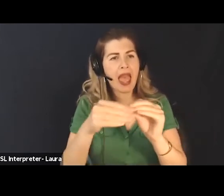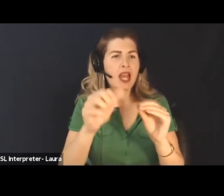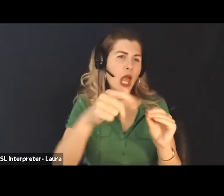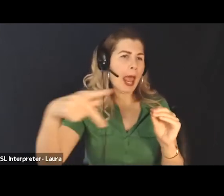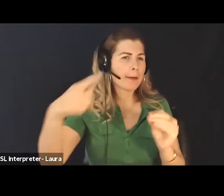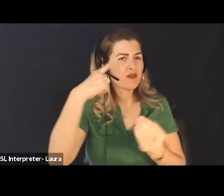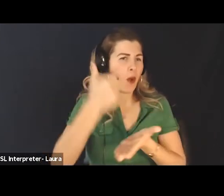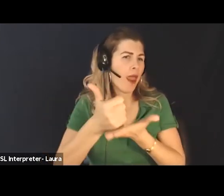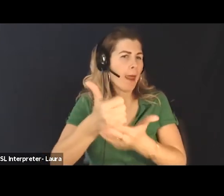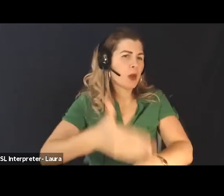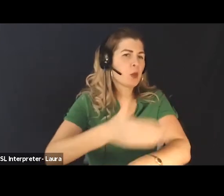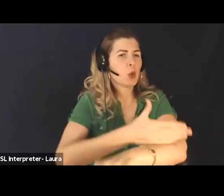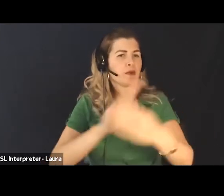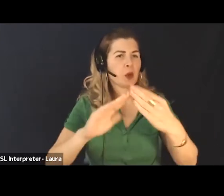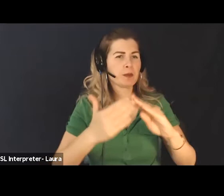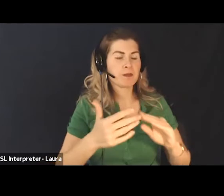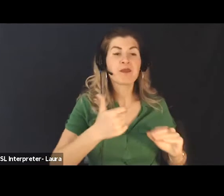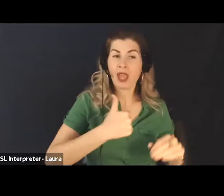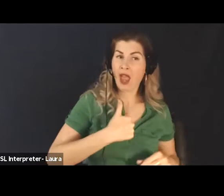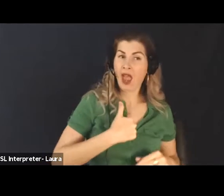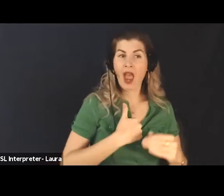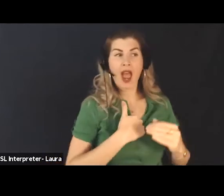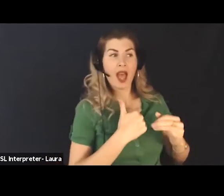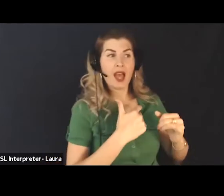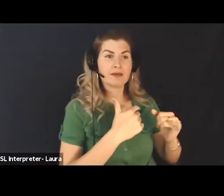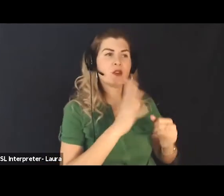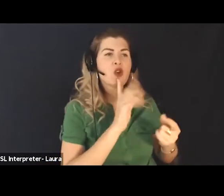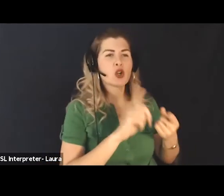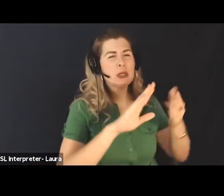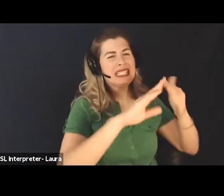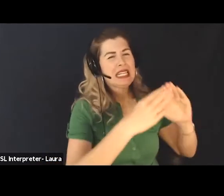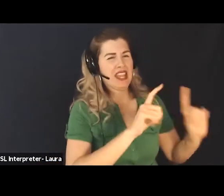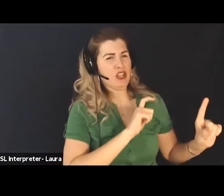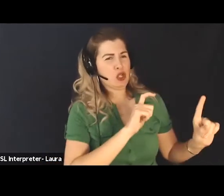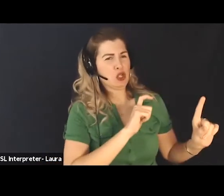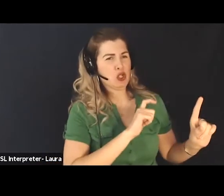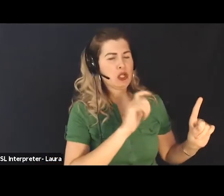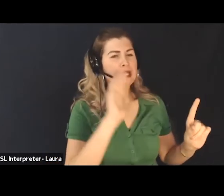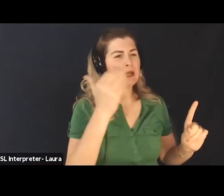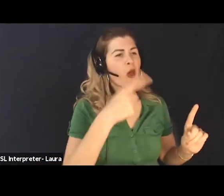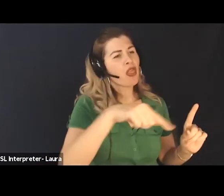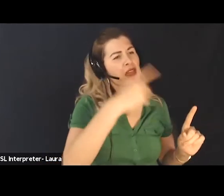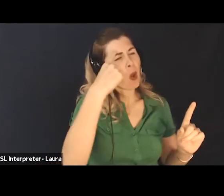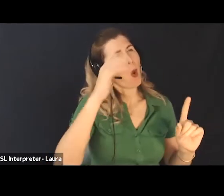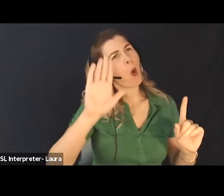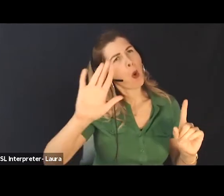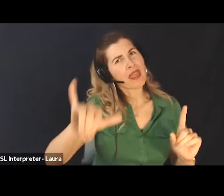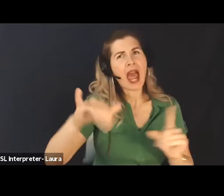In my interviews of city officials, it seems that the street lights were imagined as an economic development strategy to gentrified